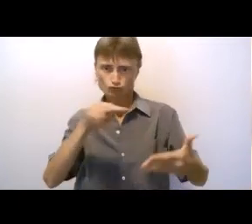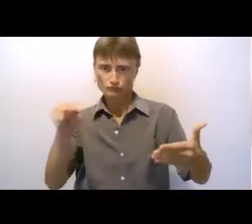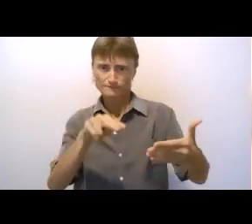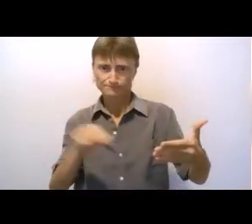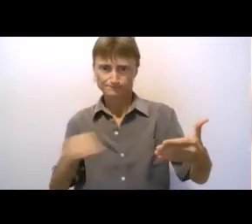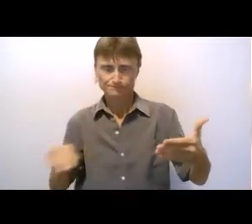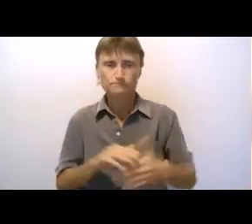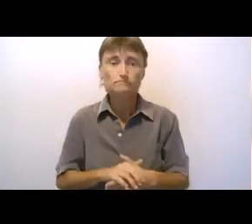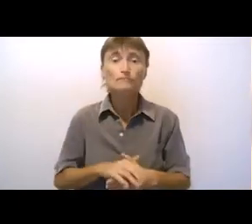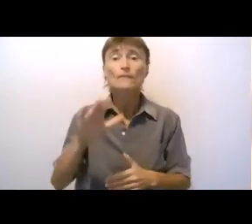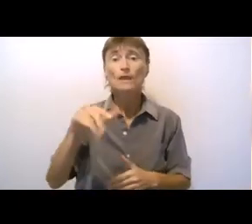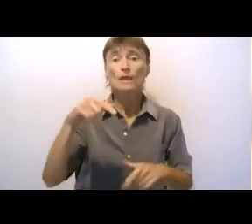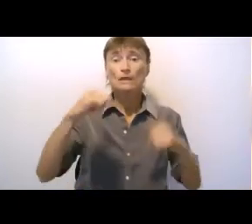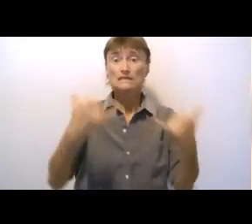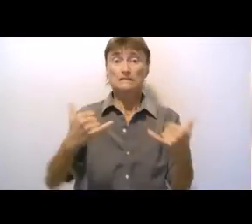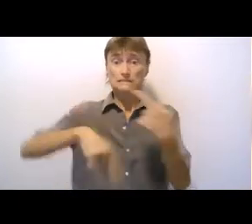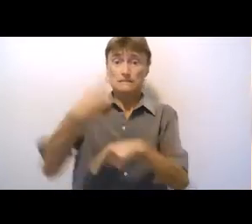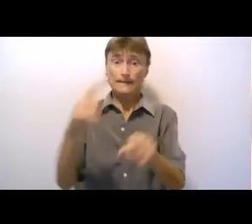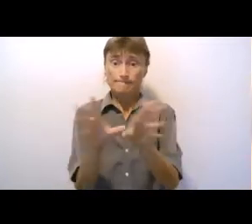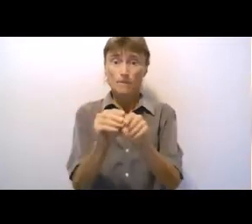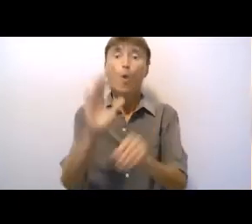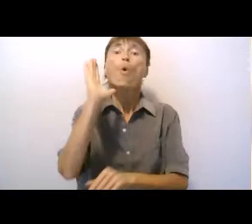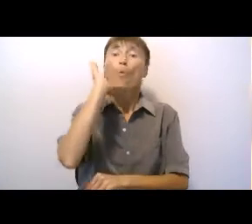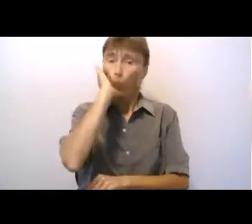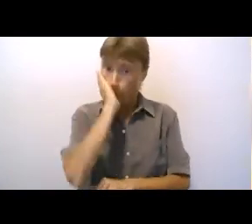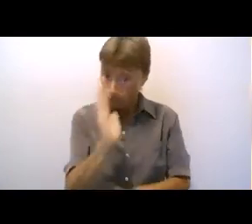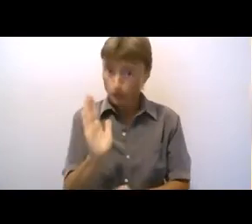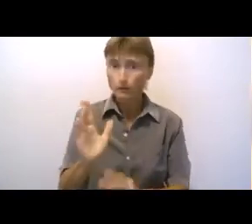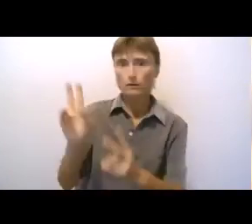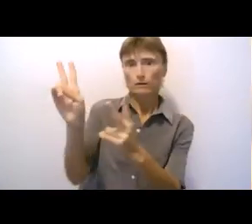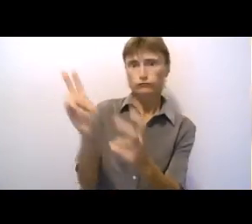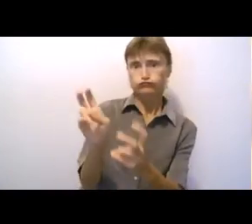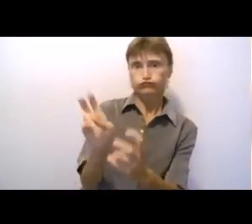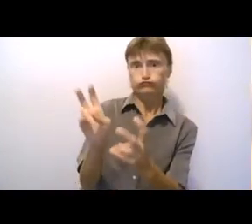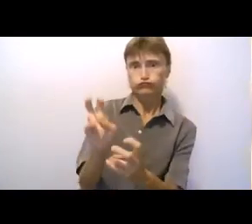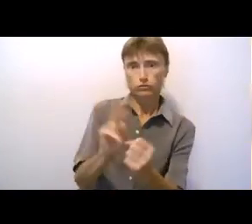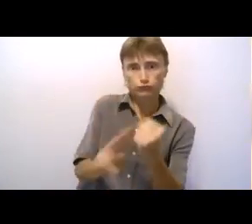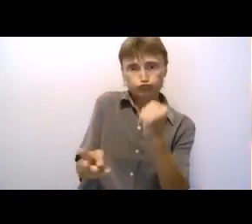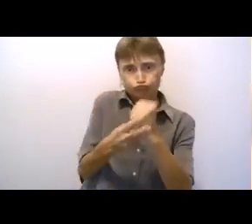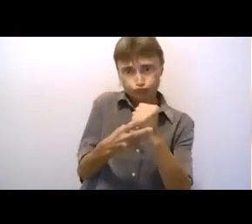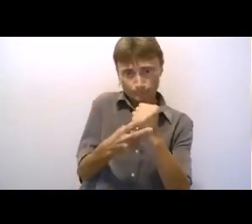it for this time. If you are using private chat, please be aware that when we download